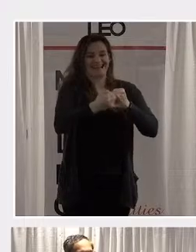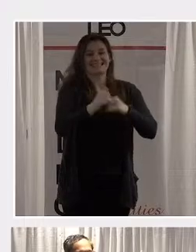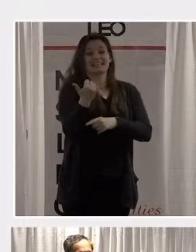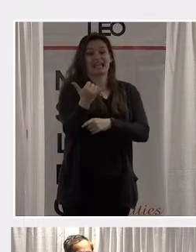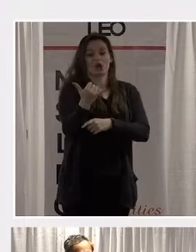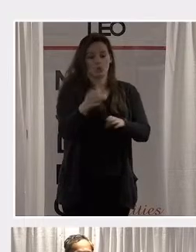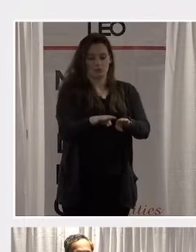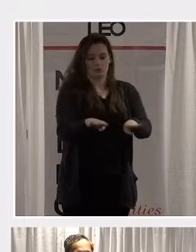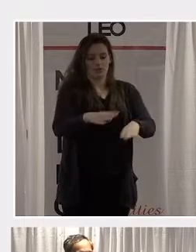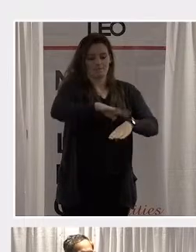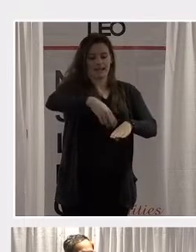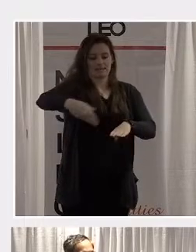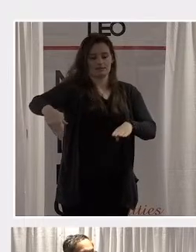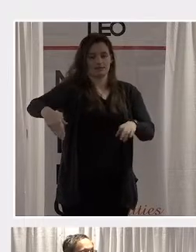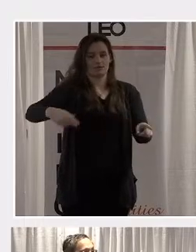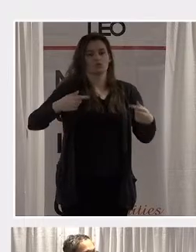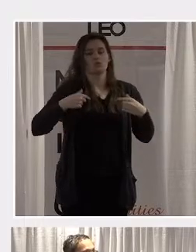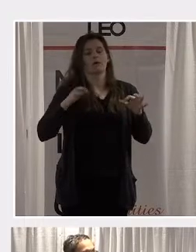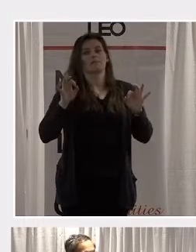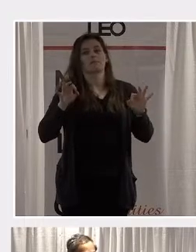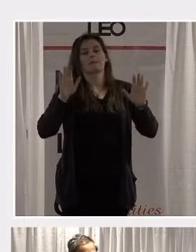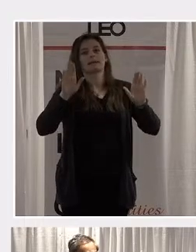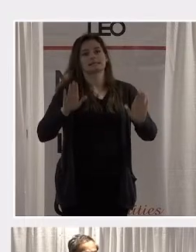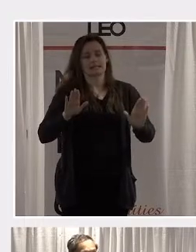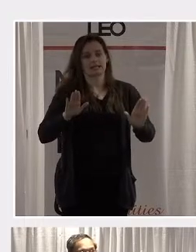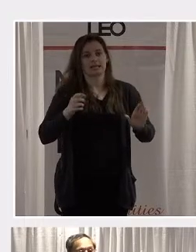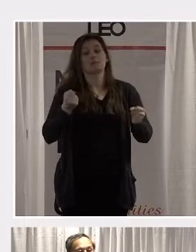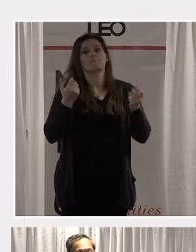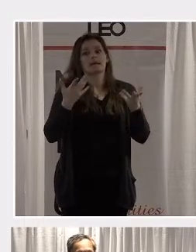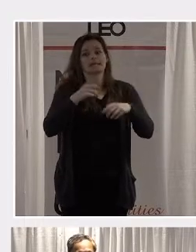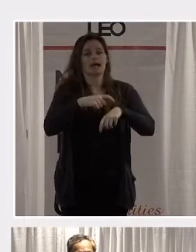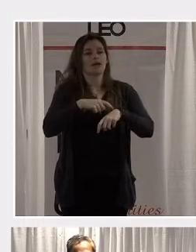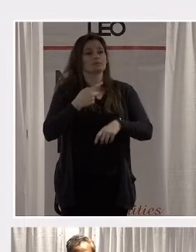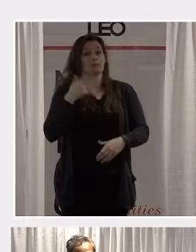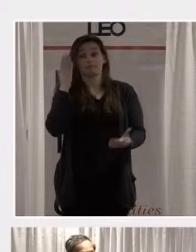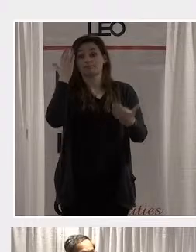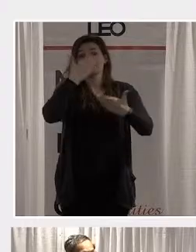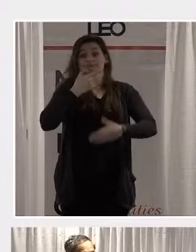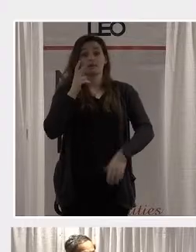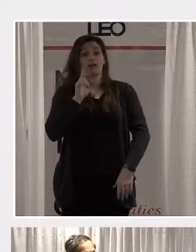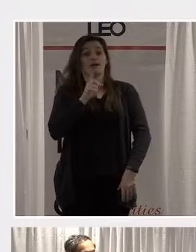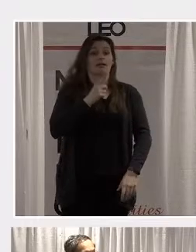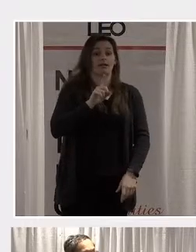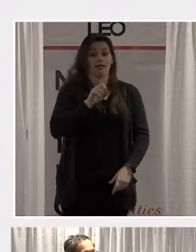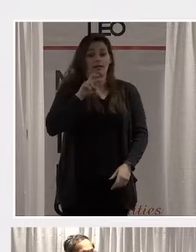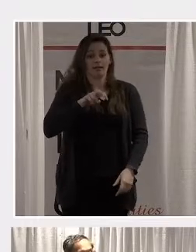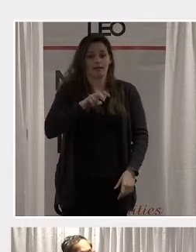AND I HAVE MISSED THAT LAST STEP. AND I ALMOST STUMBLE OR I DO STUMBLE. IT'S A GOOD LAUGH FOR MY FRIENDS AROUND ME